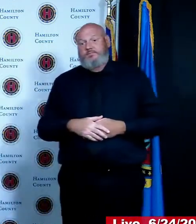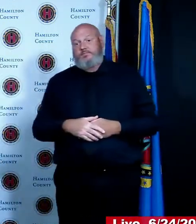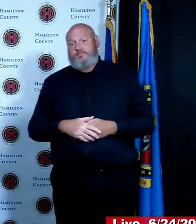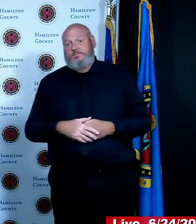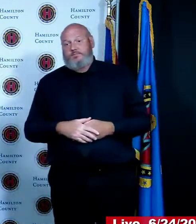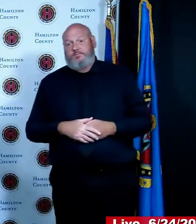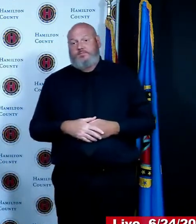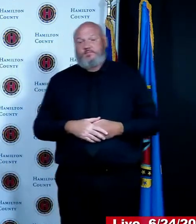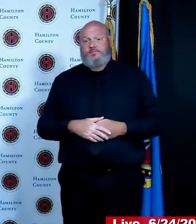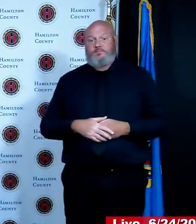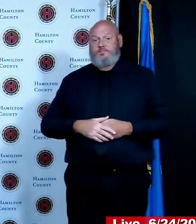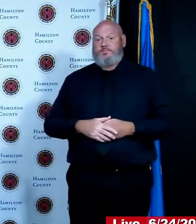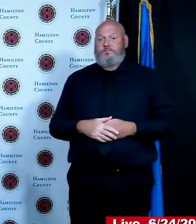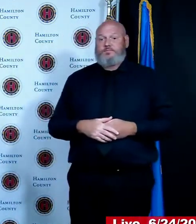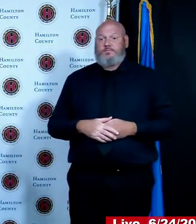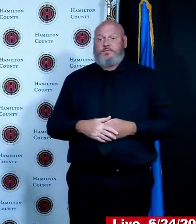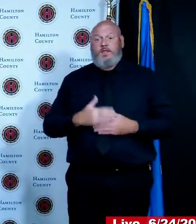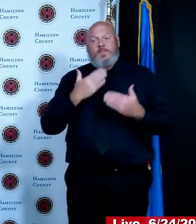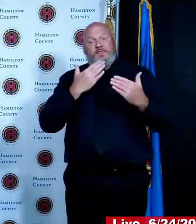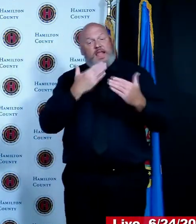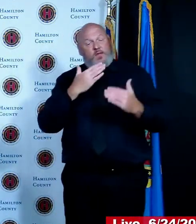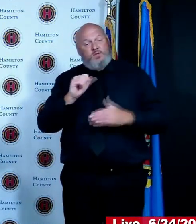good morning Scott